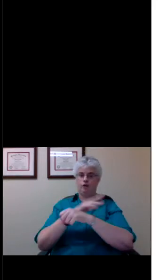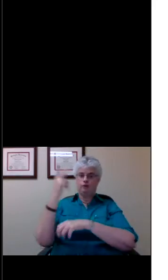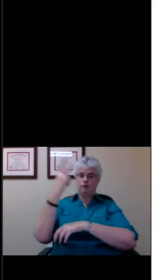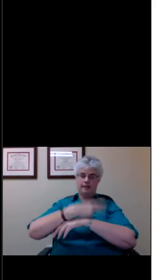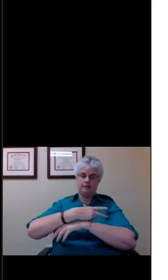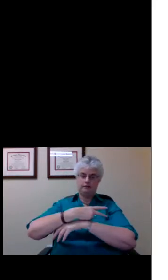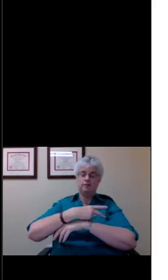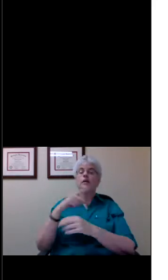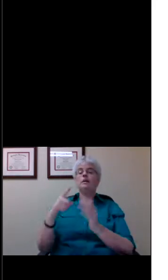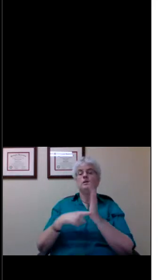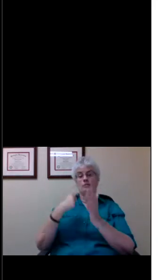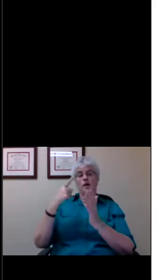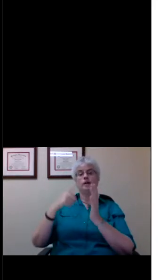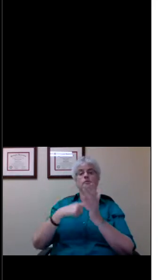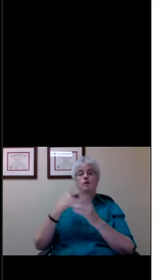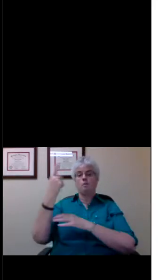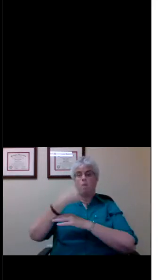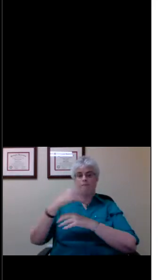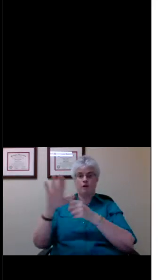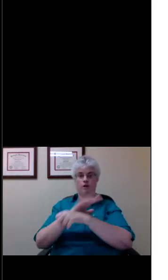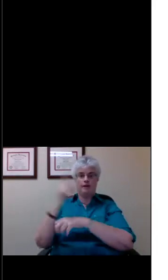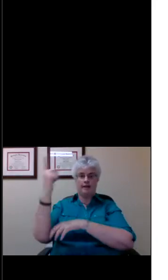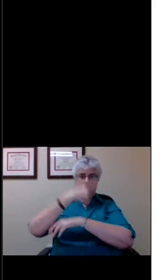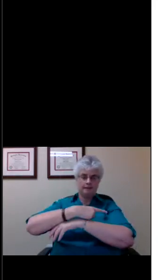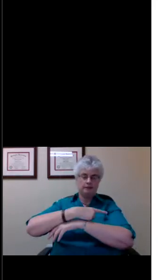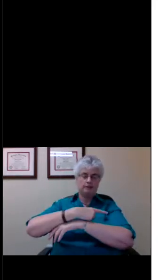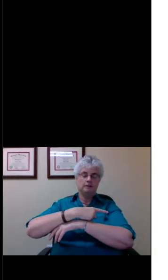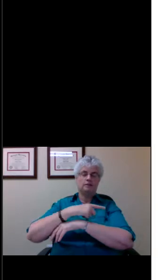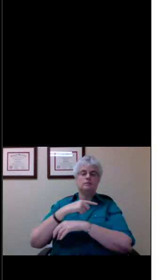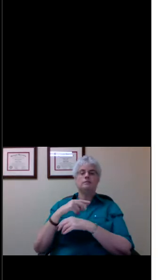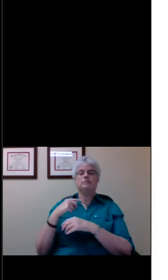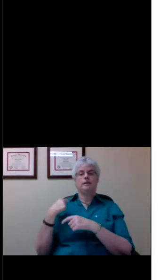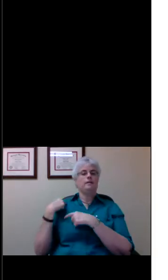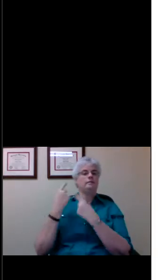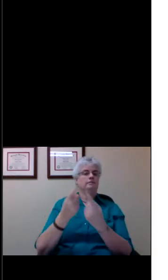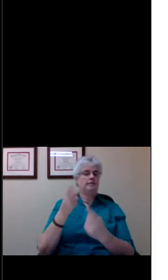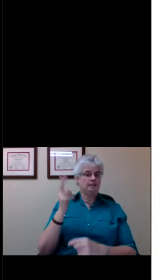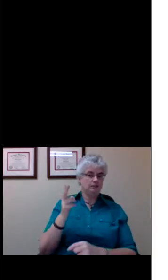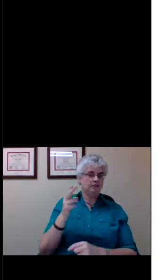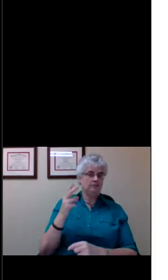usually both- two days, but once in a while we can squeeze it down into one